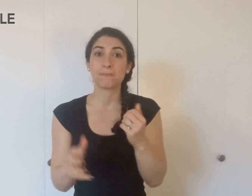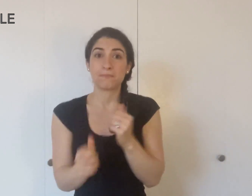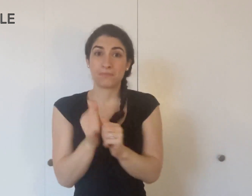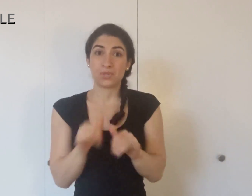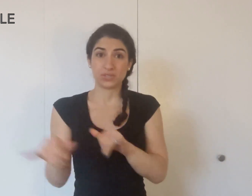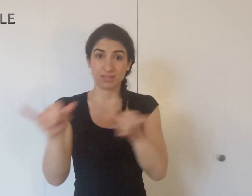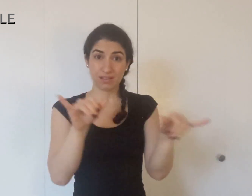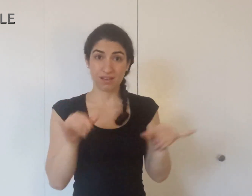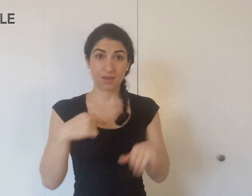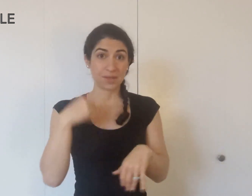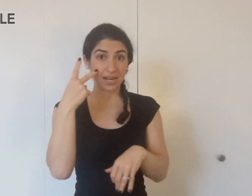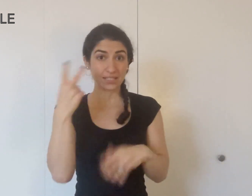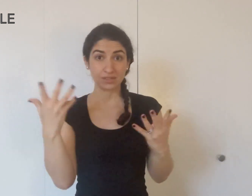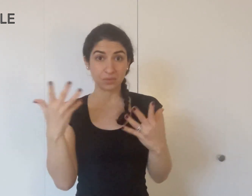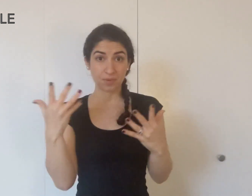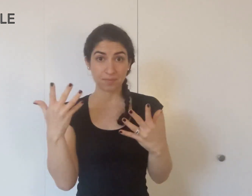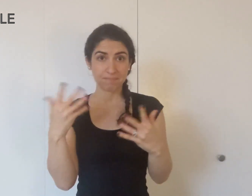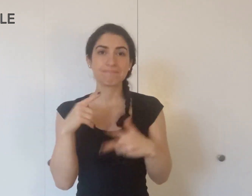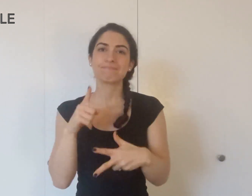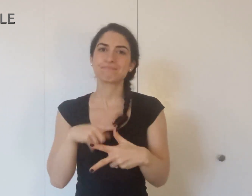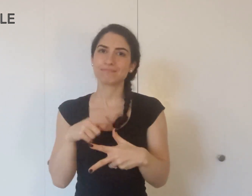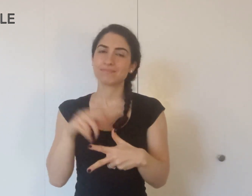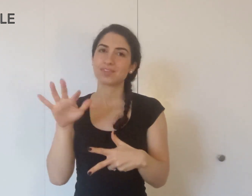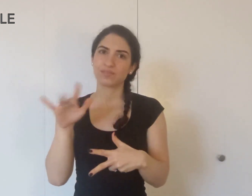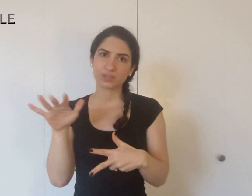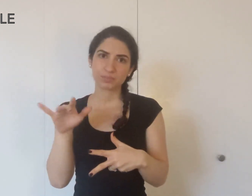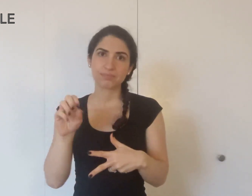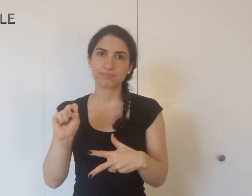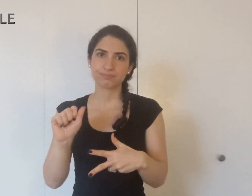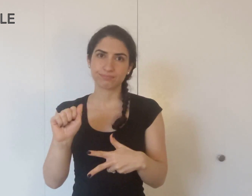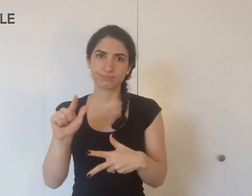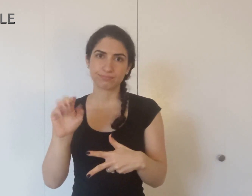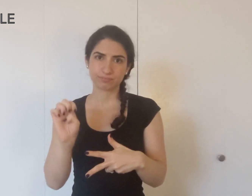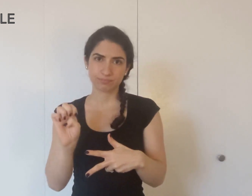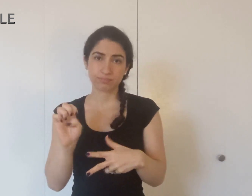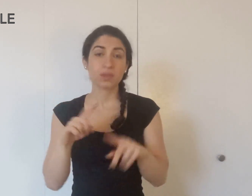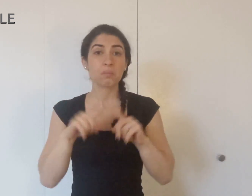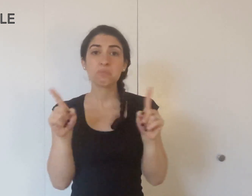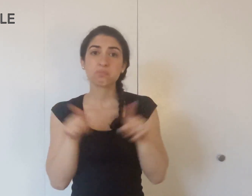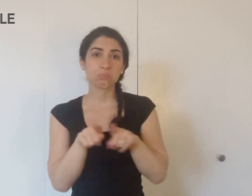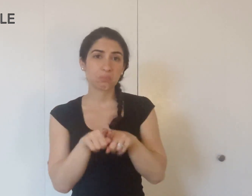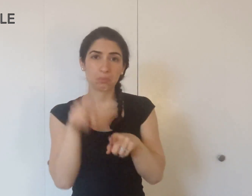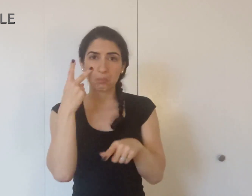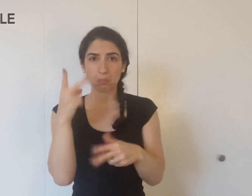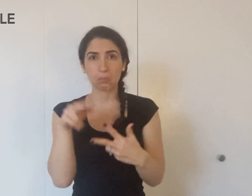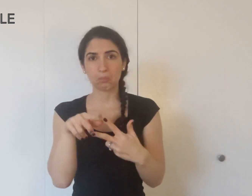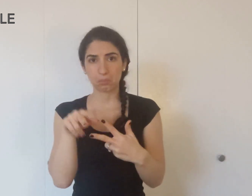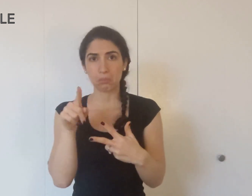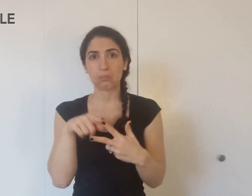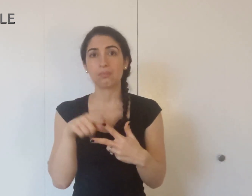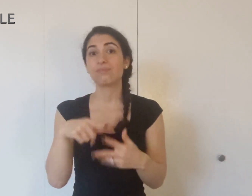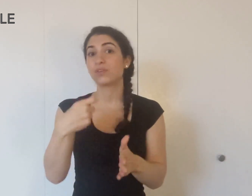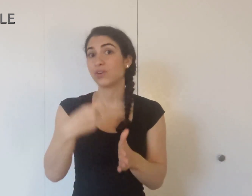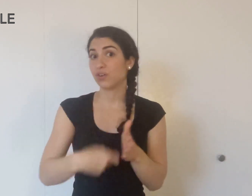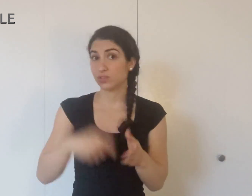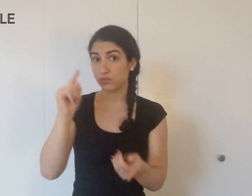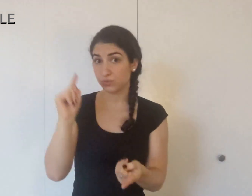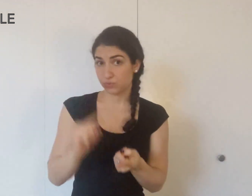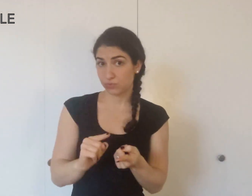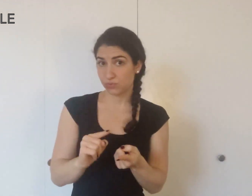Most common that i've seen is actually fingerspelling s-a-l-e, but it's common to see these others as well.